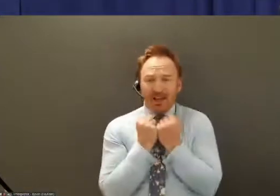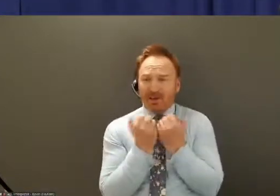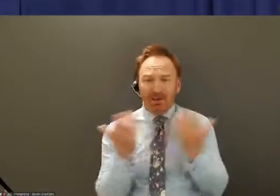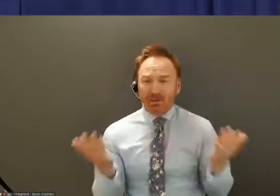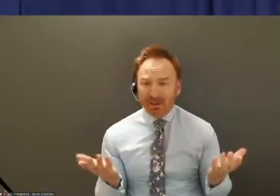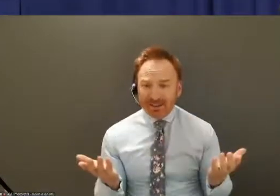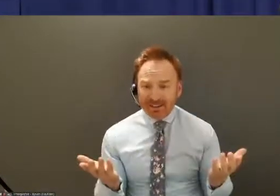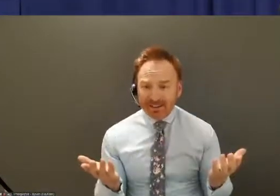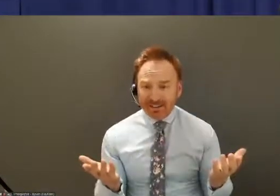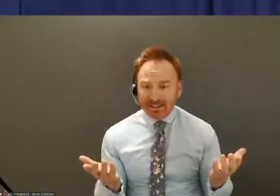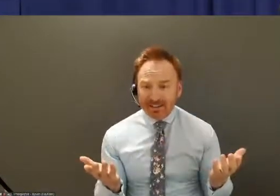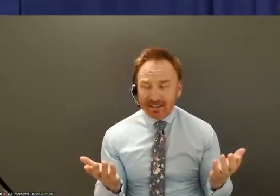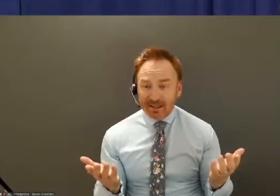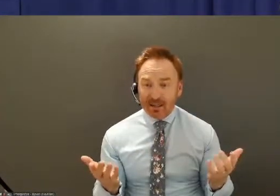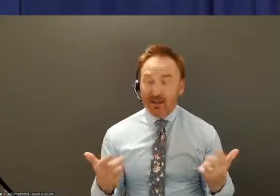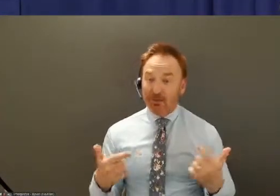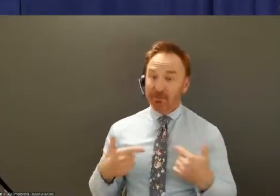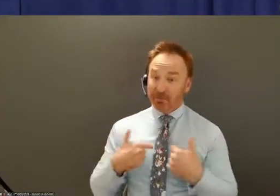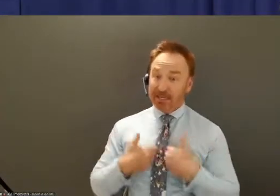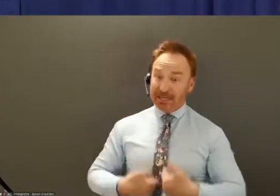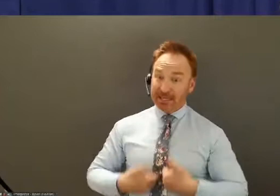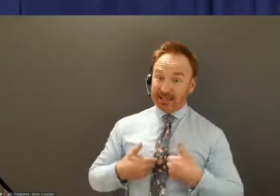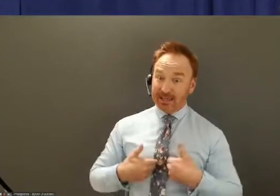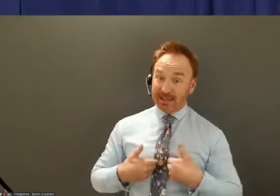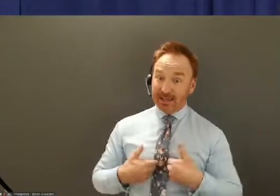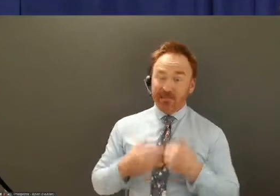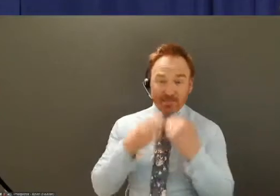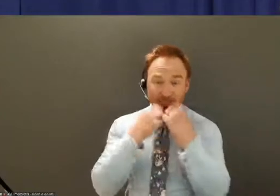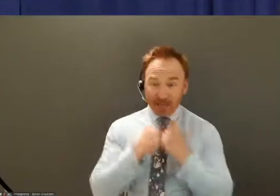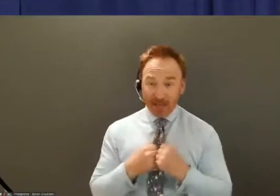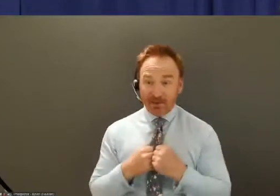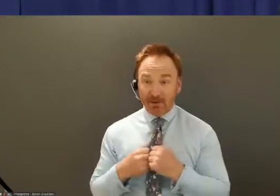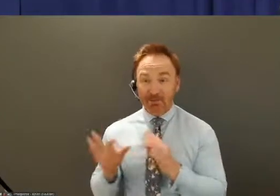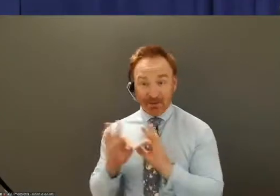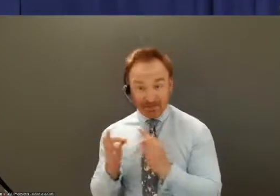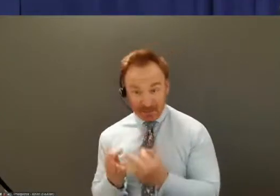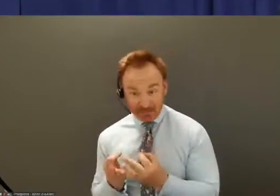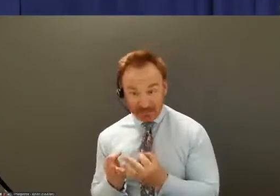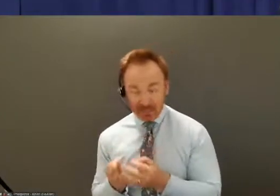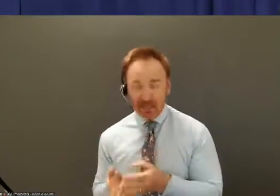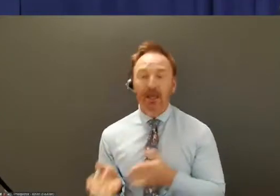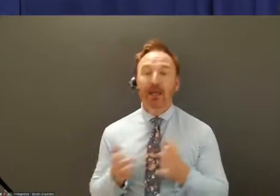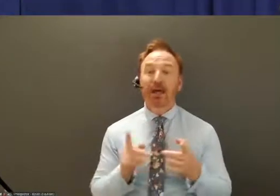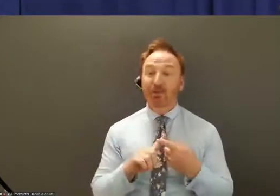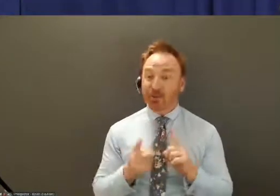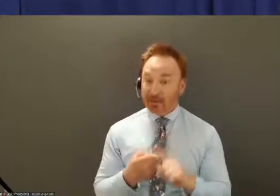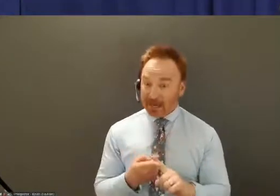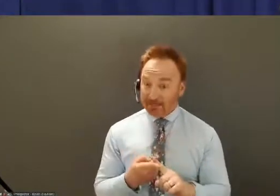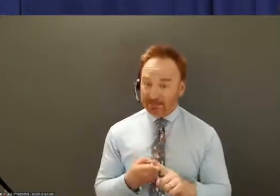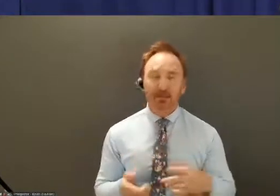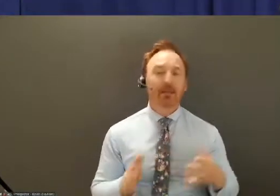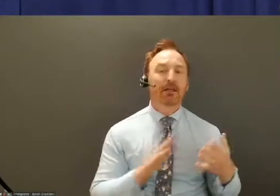guidelines are in place. I know there's a lot of events planned and I hope they will